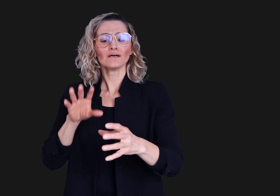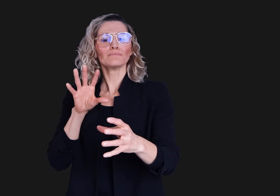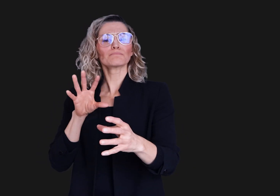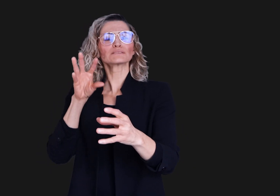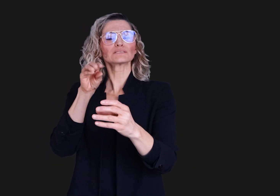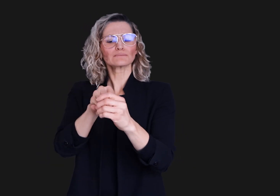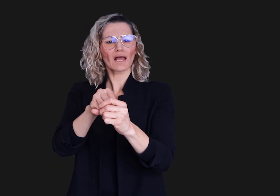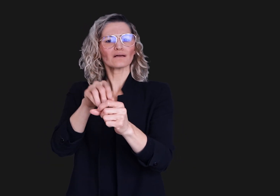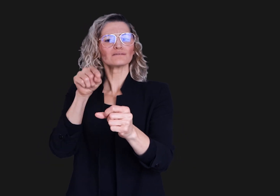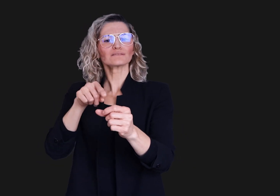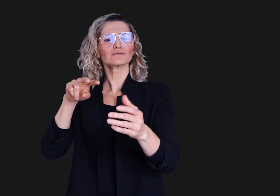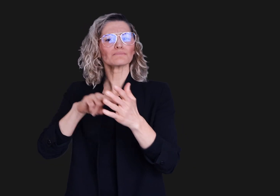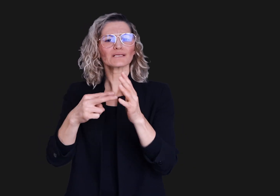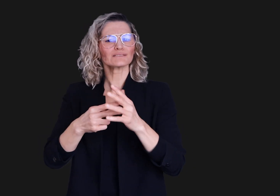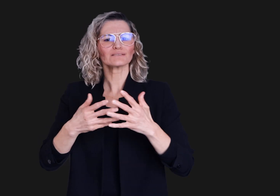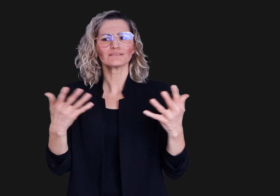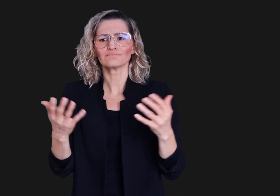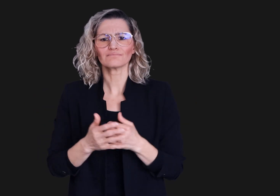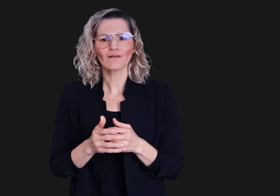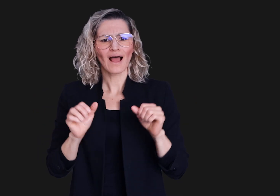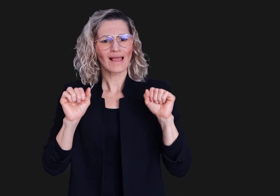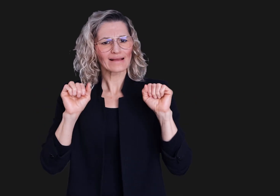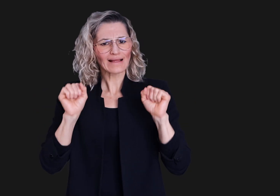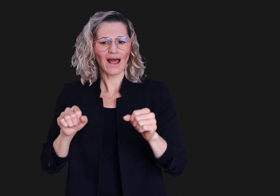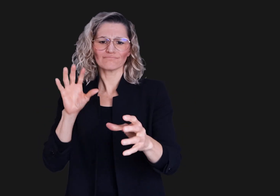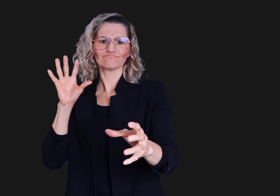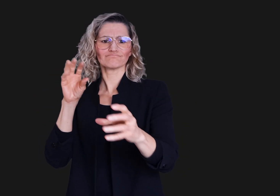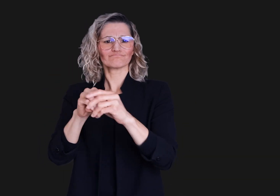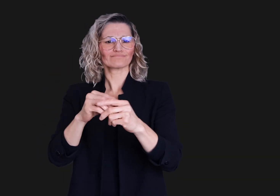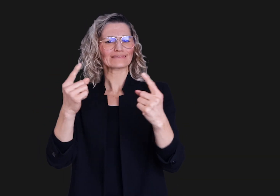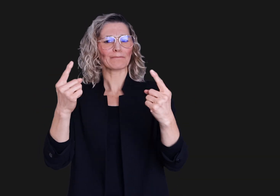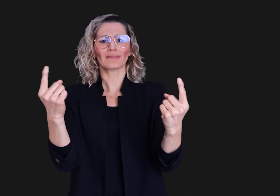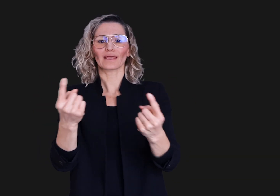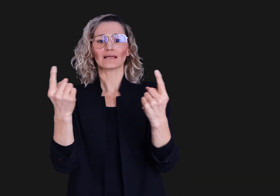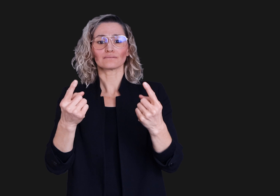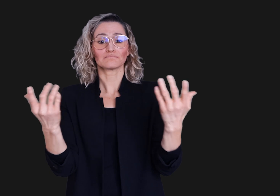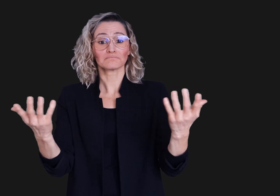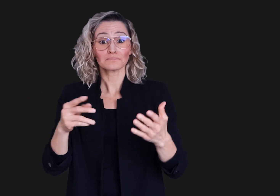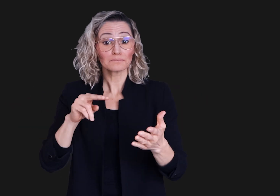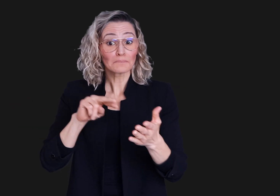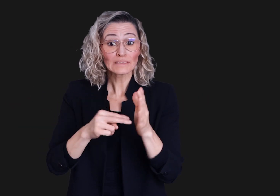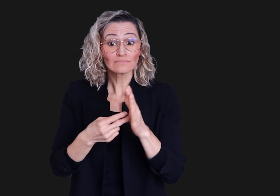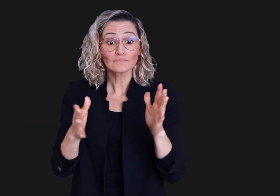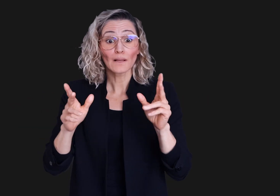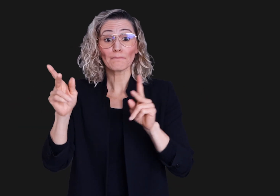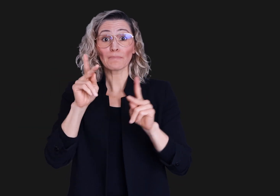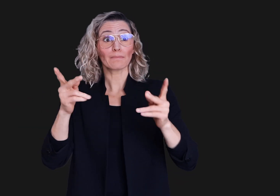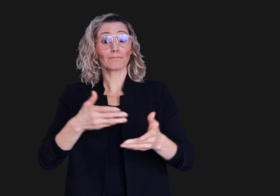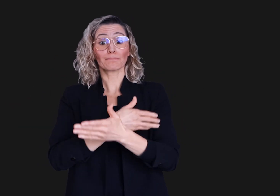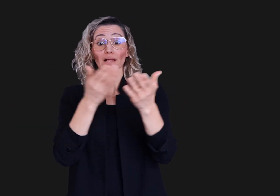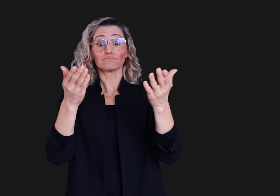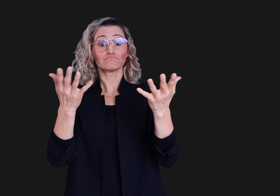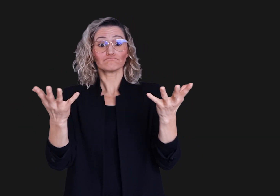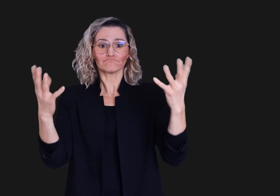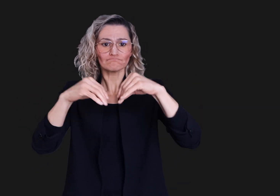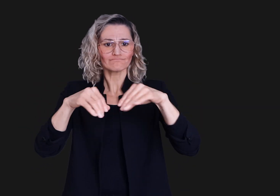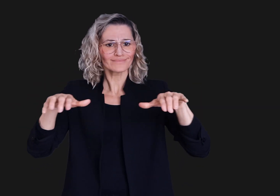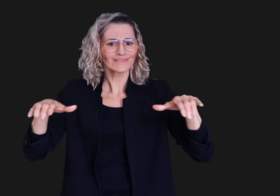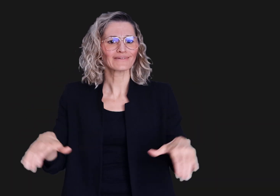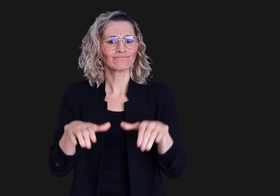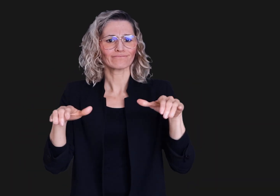Participation means being able to take part in something. It means people are active and involved.